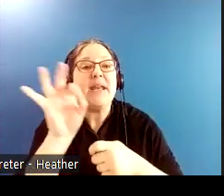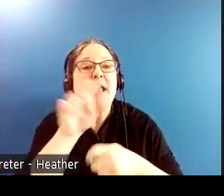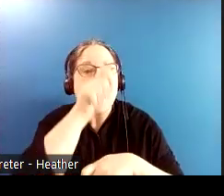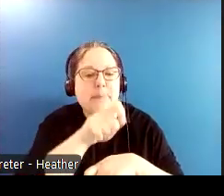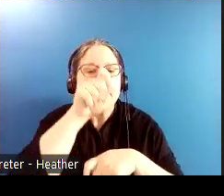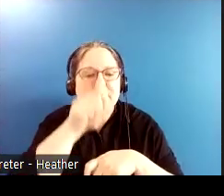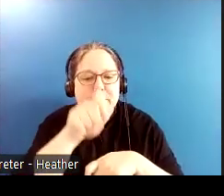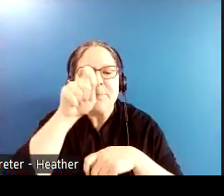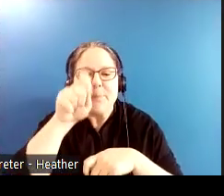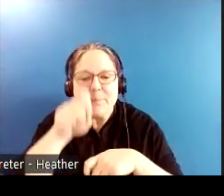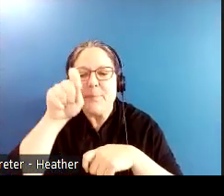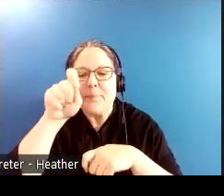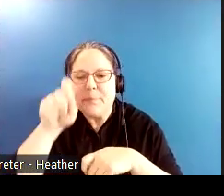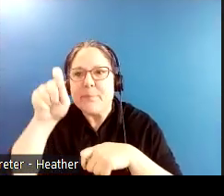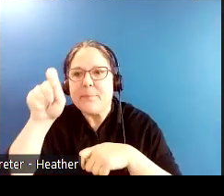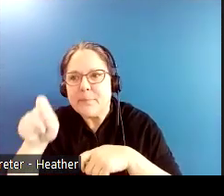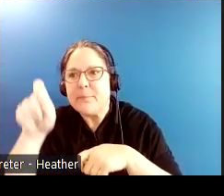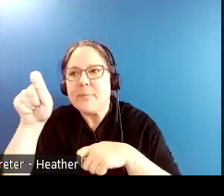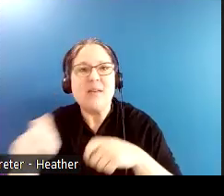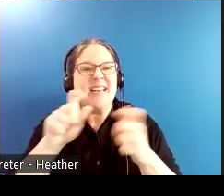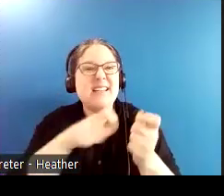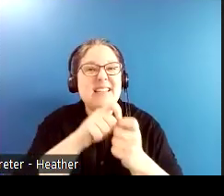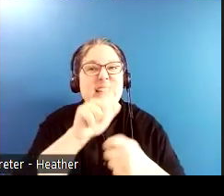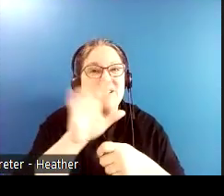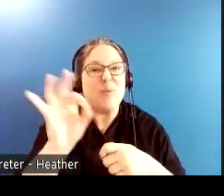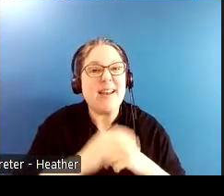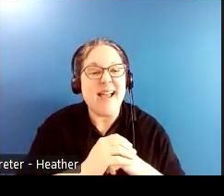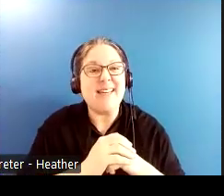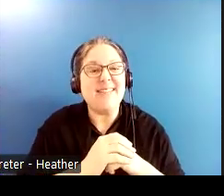uh carved along the edge of it. And so I thought we could start our discussion today